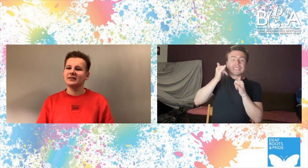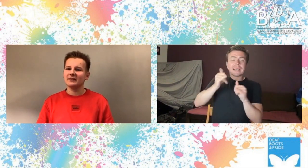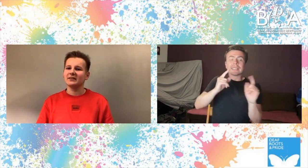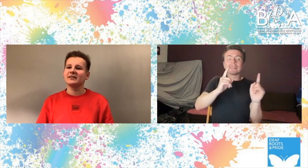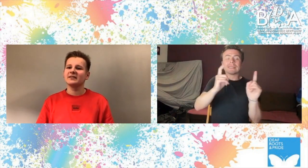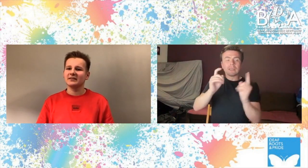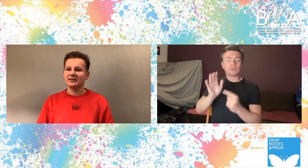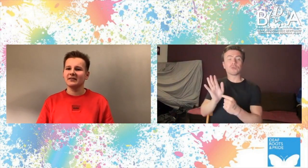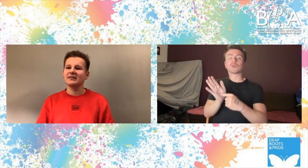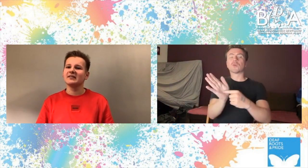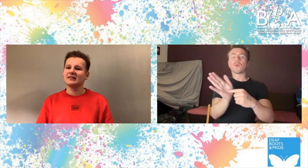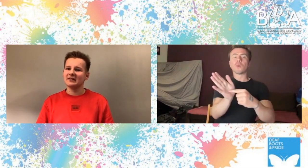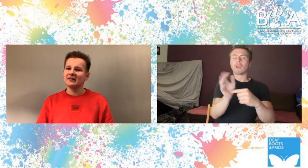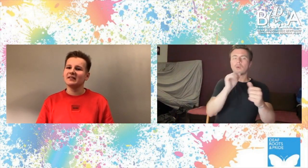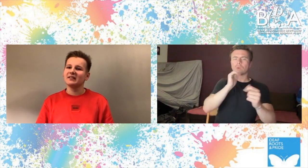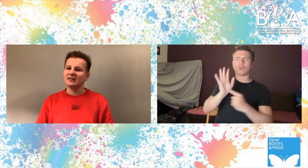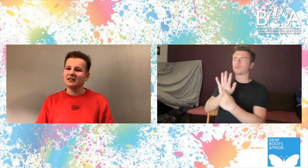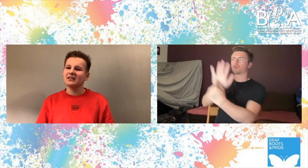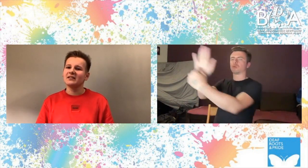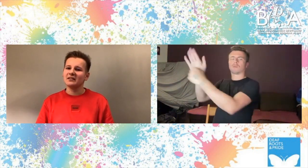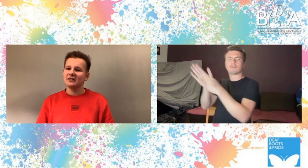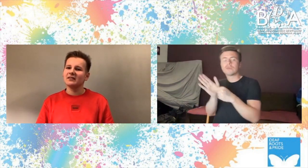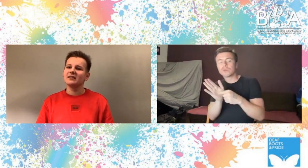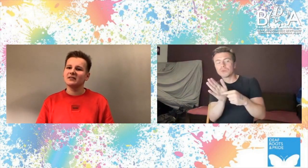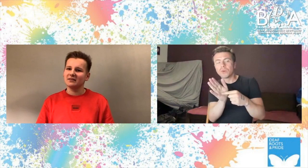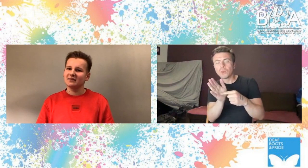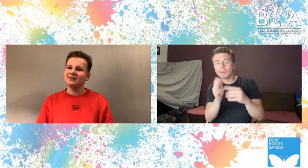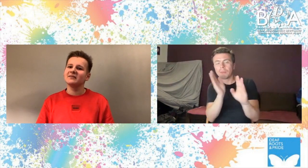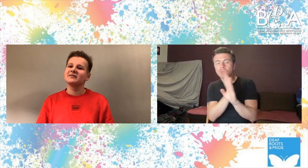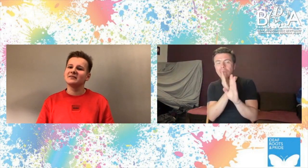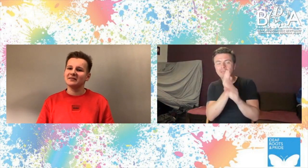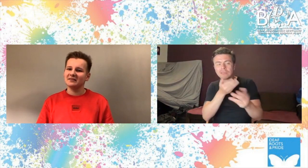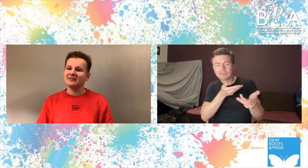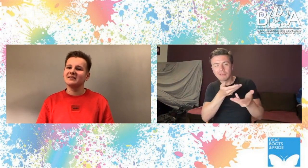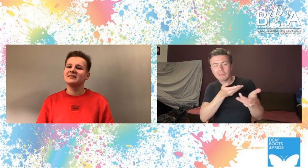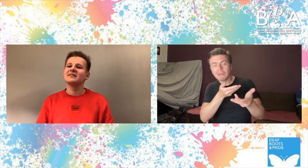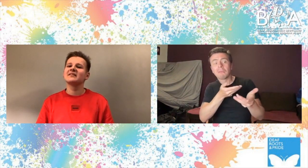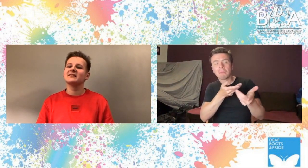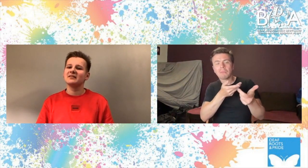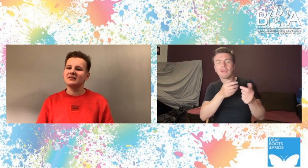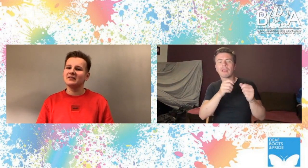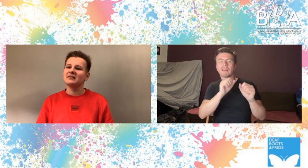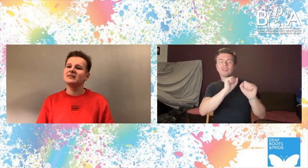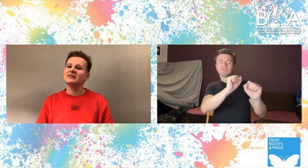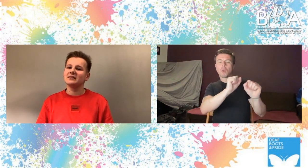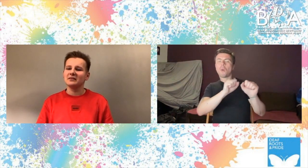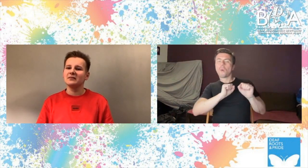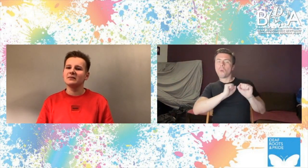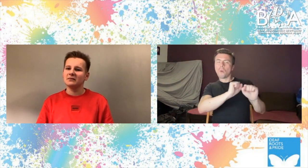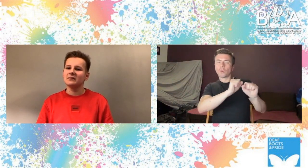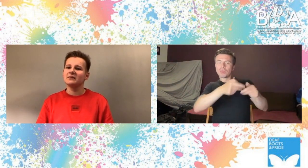that in private to begin with, to find their path. If they are not so confident,